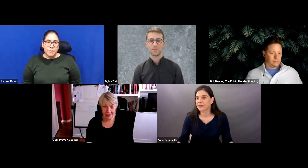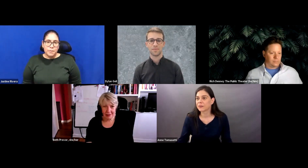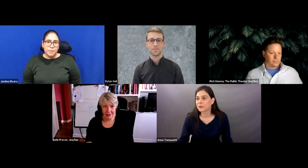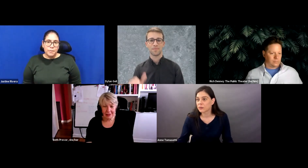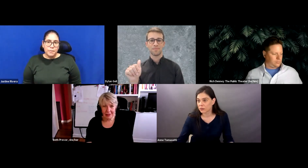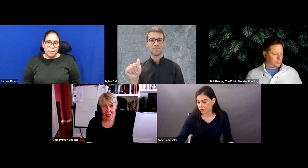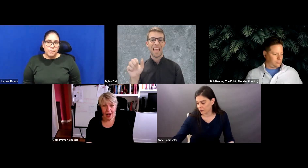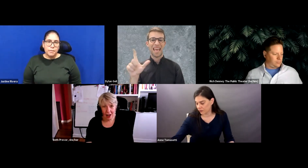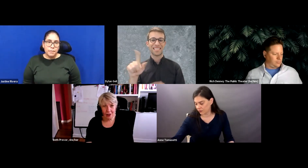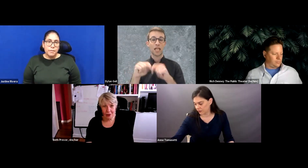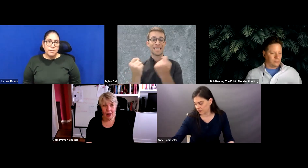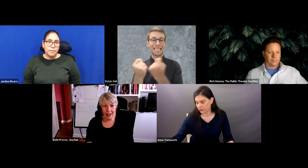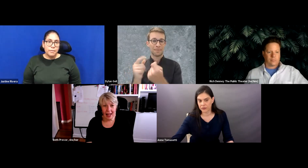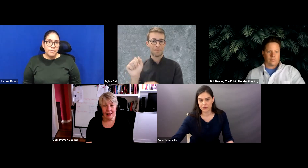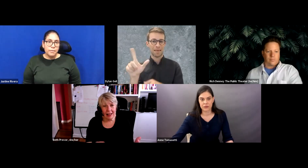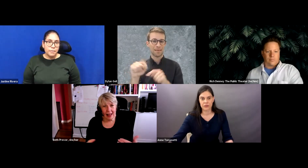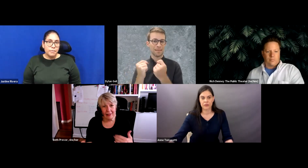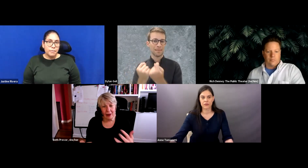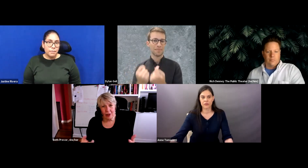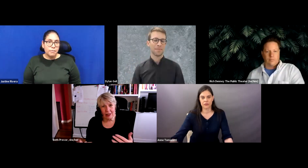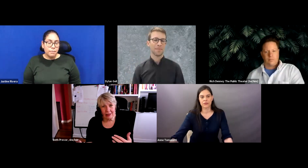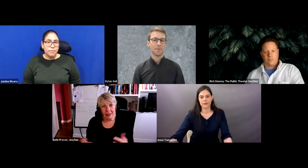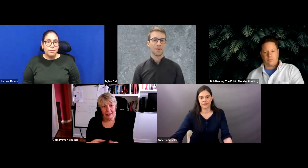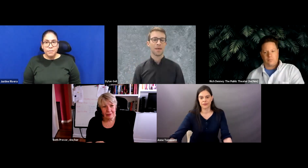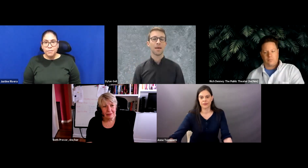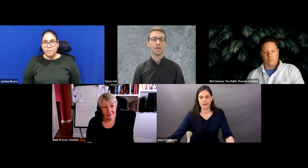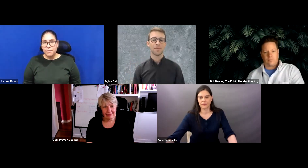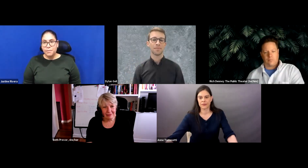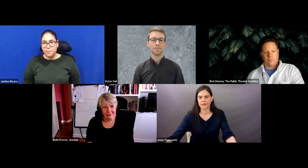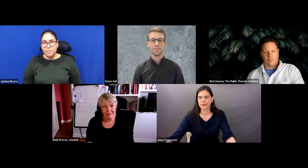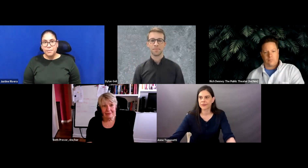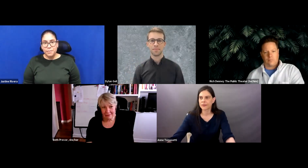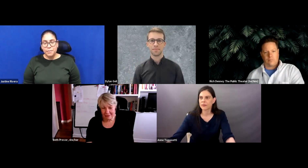sure which one to stick with. Right. An ASL team is another one.